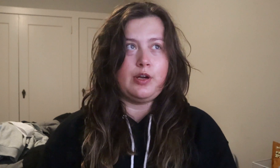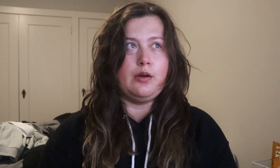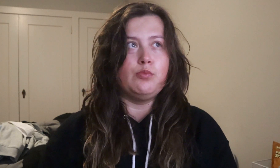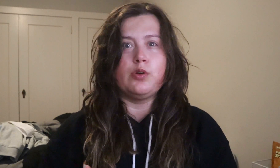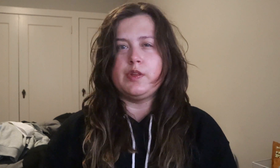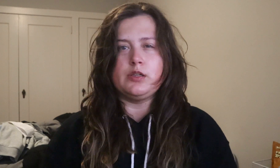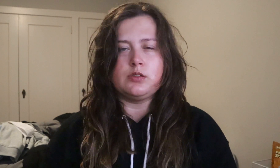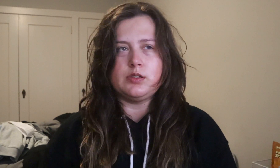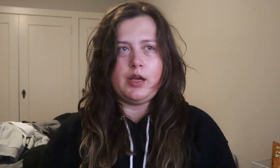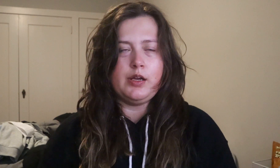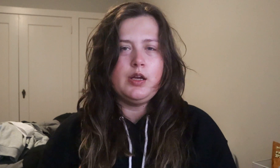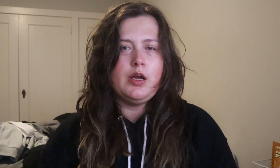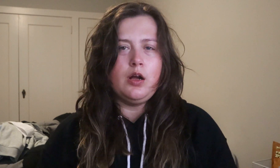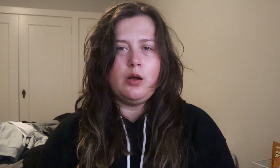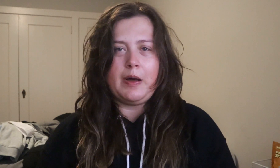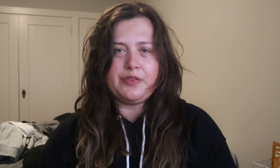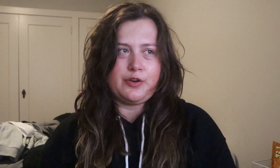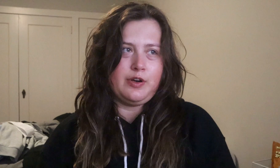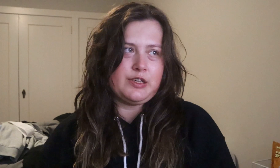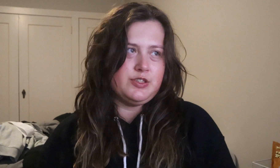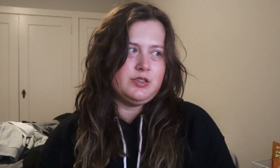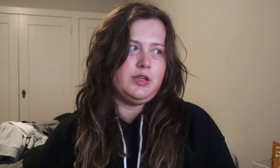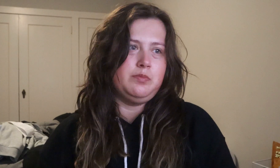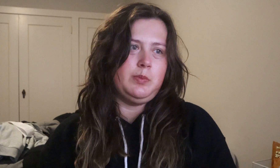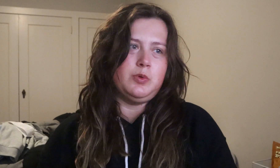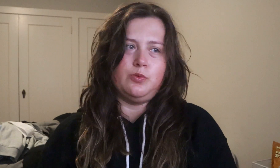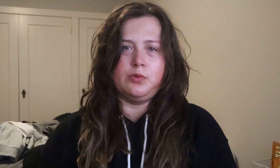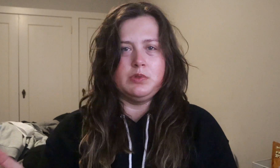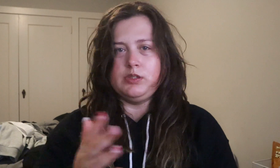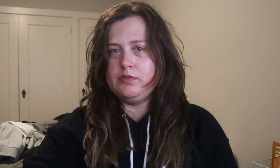or have more things to say about the corrections and people will believe